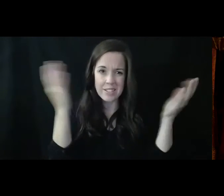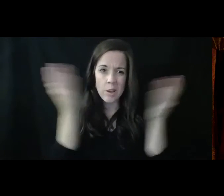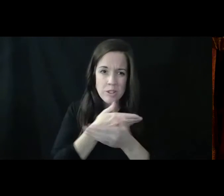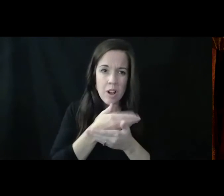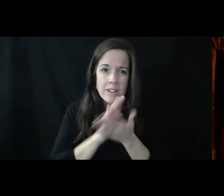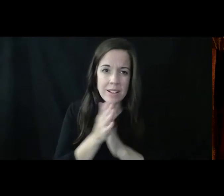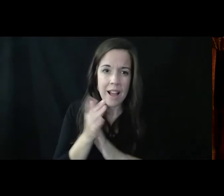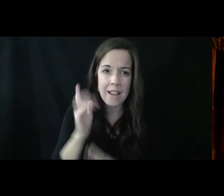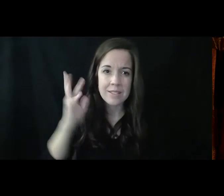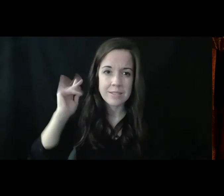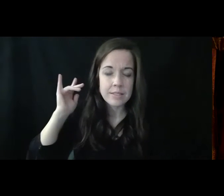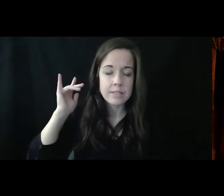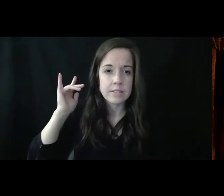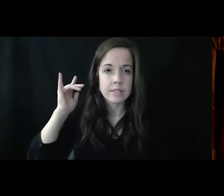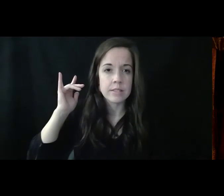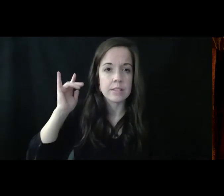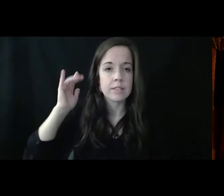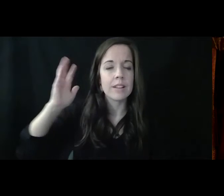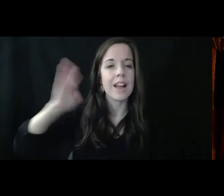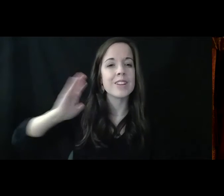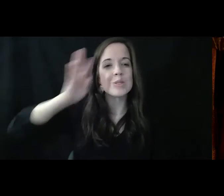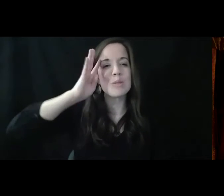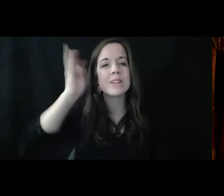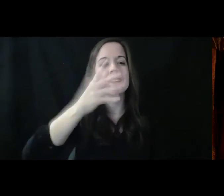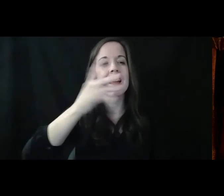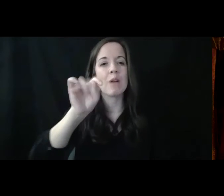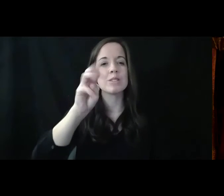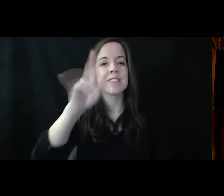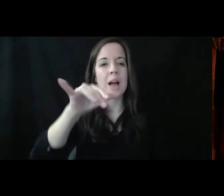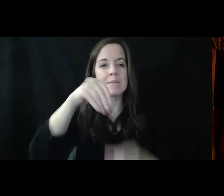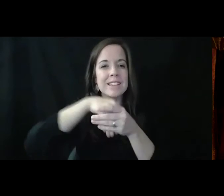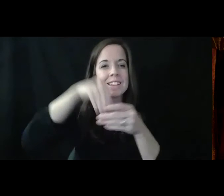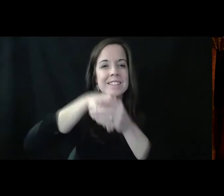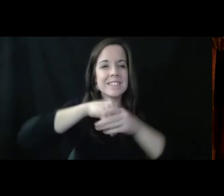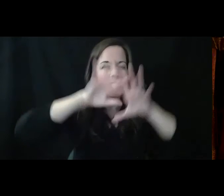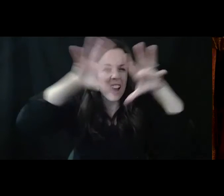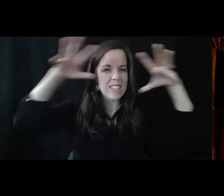I used to pretend I was Tommy inside the enormous shell—all window,